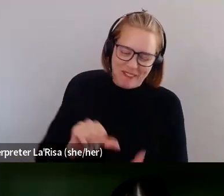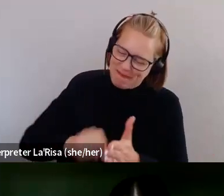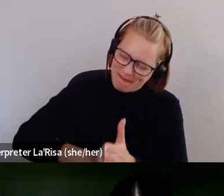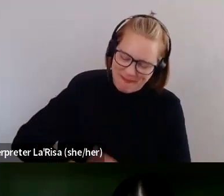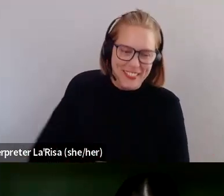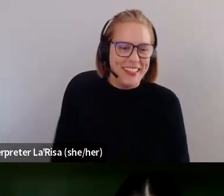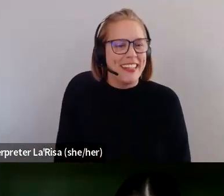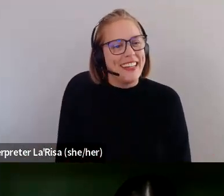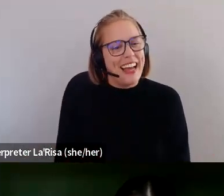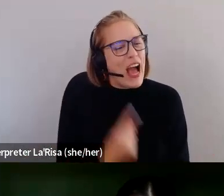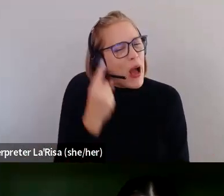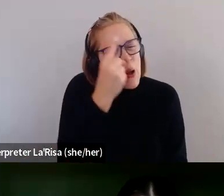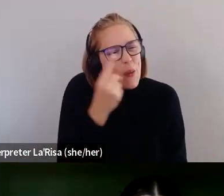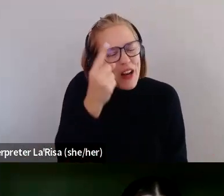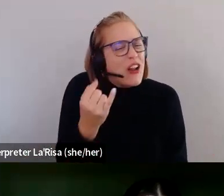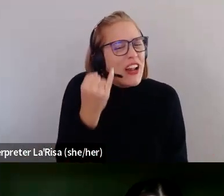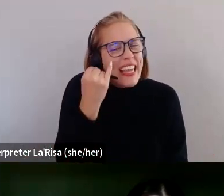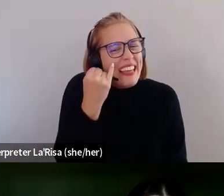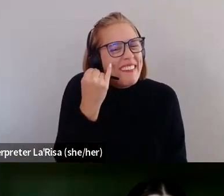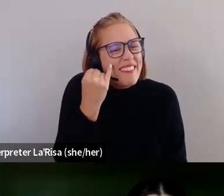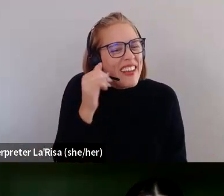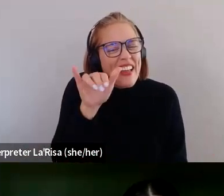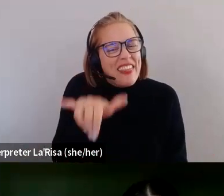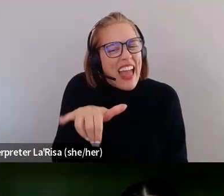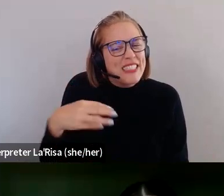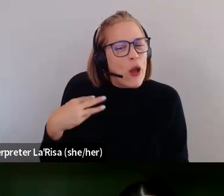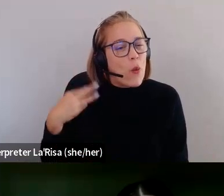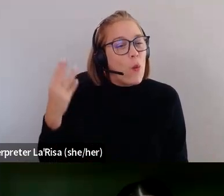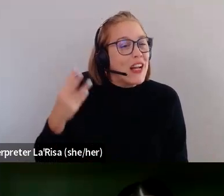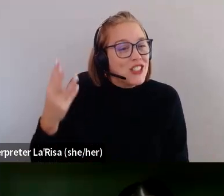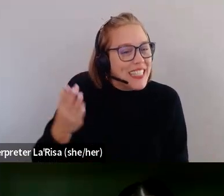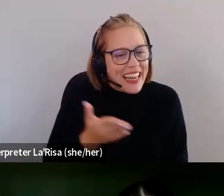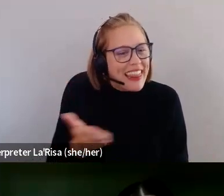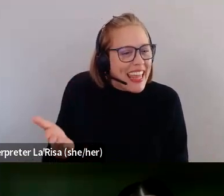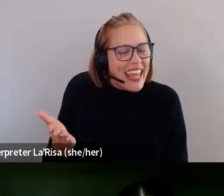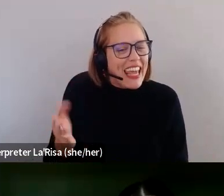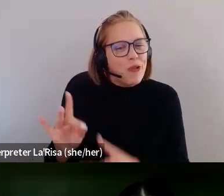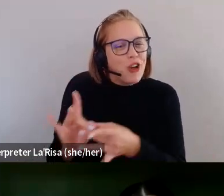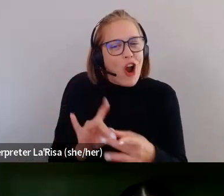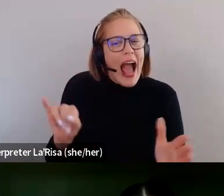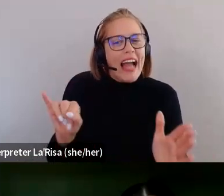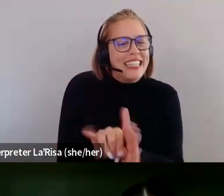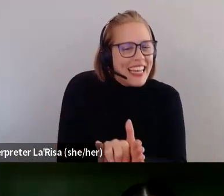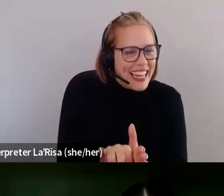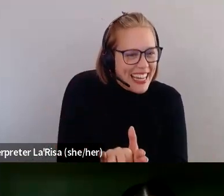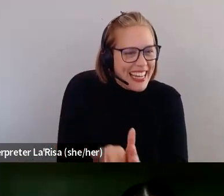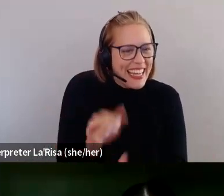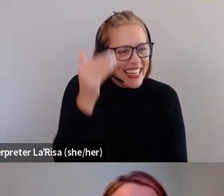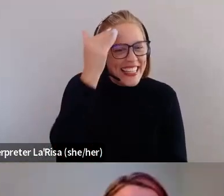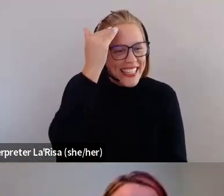she introduces herself she tells us she is from Washington; the state not